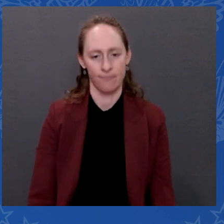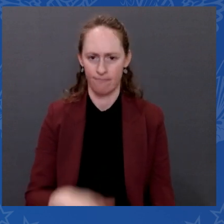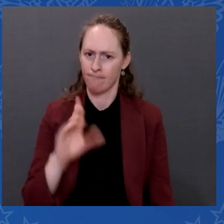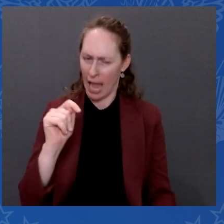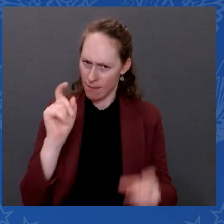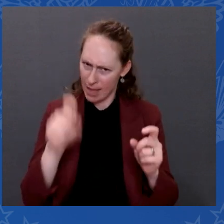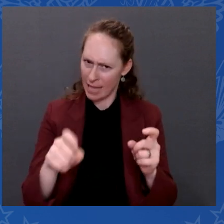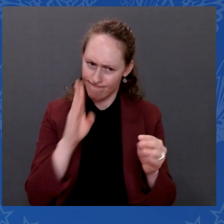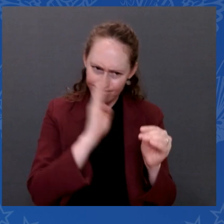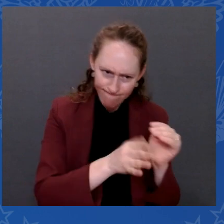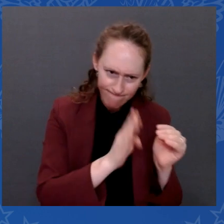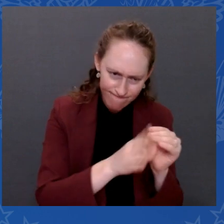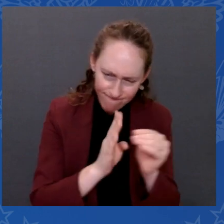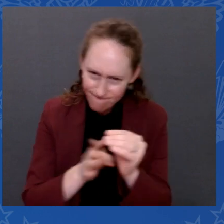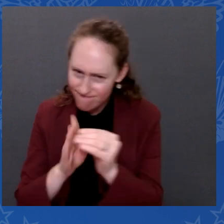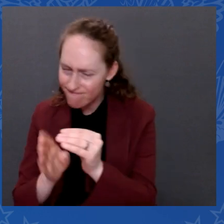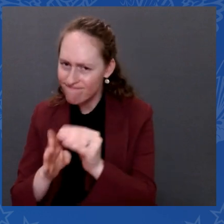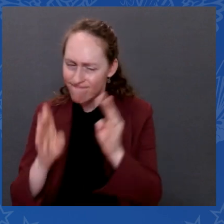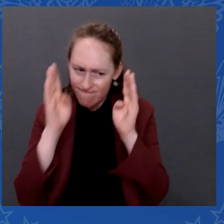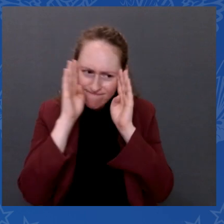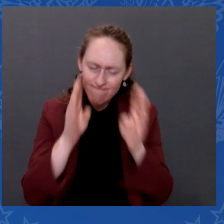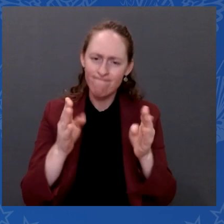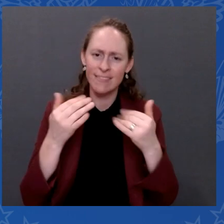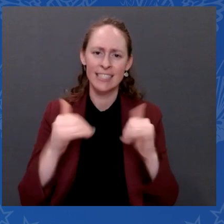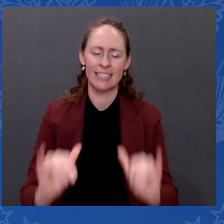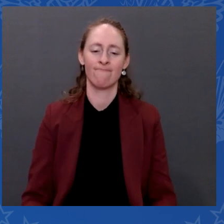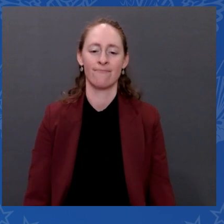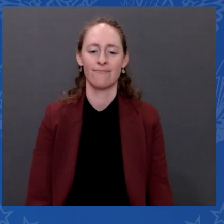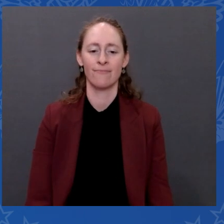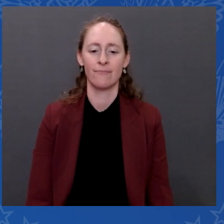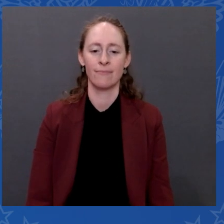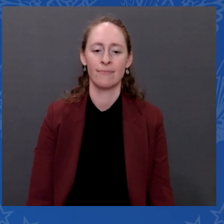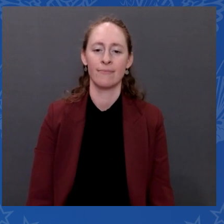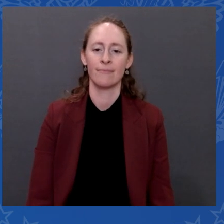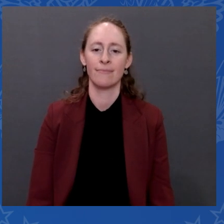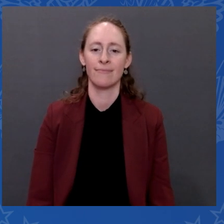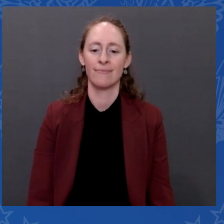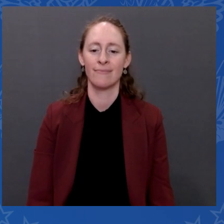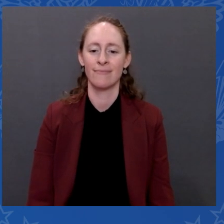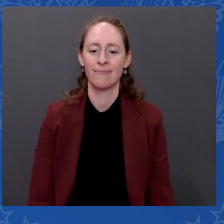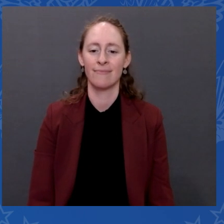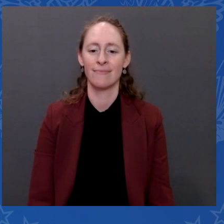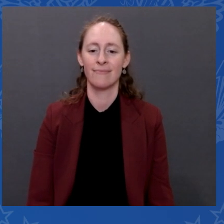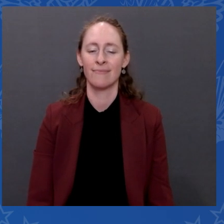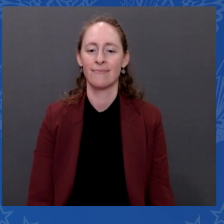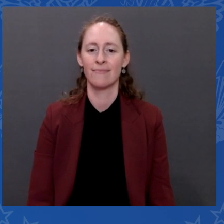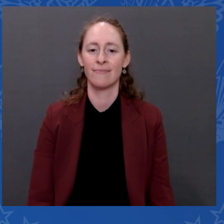The Press: Mr. President, will you speak with President Xi of China this week? The President: That's my expectation,